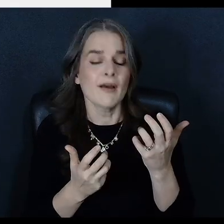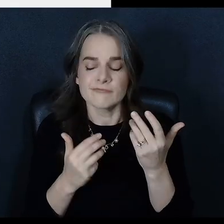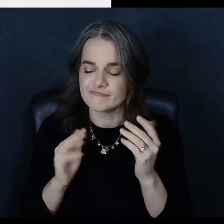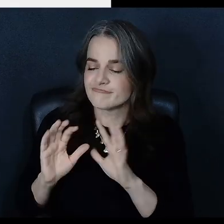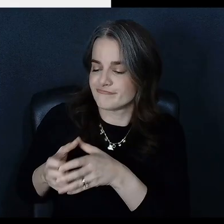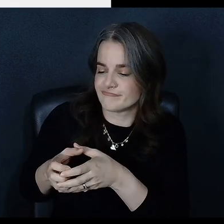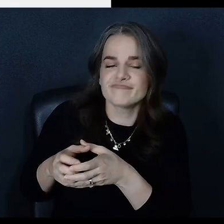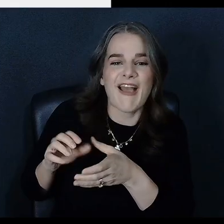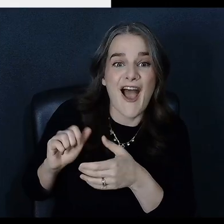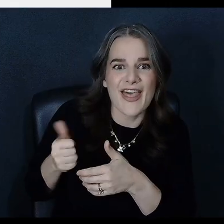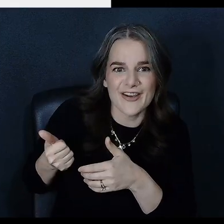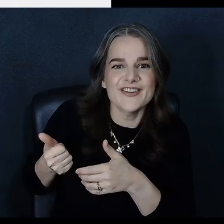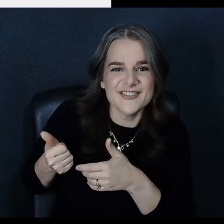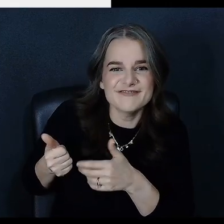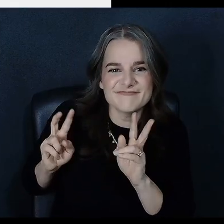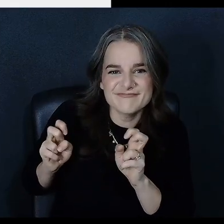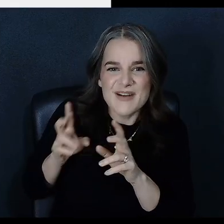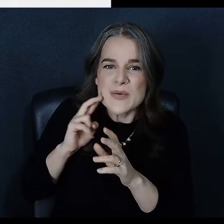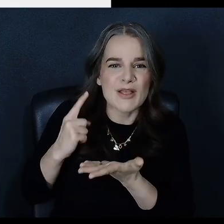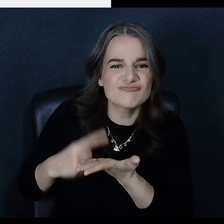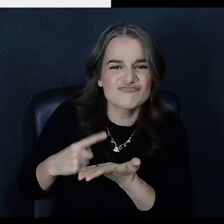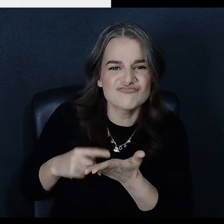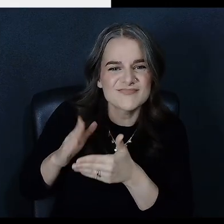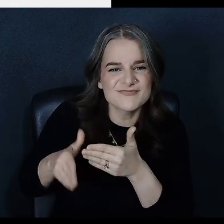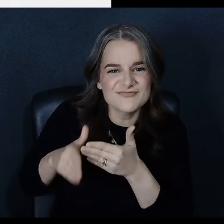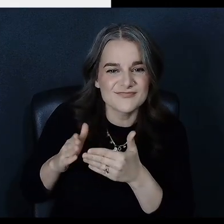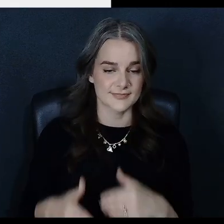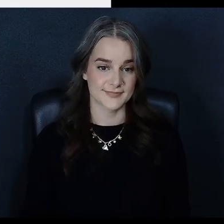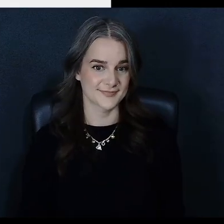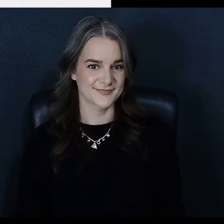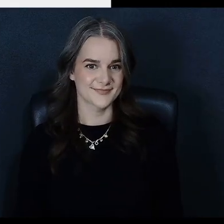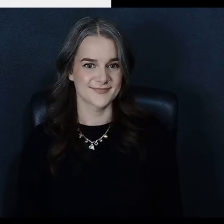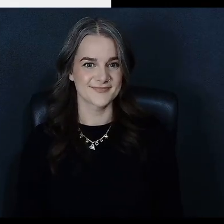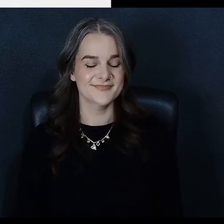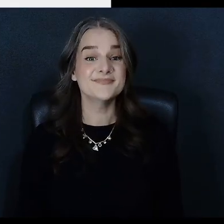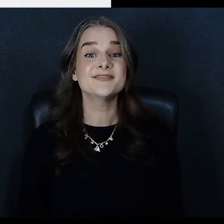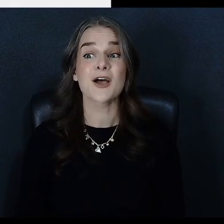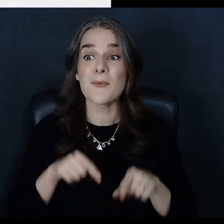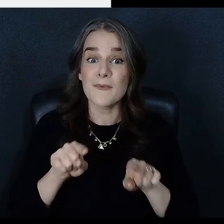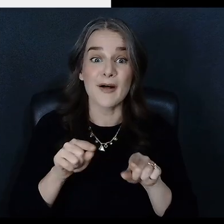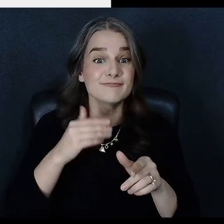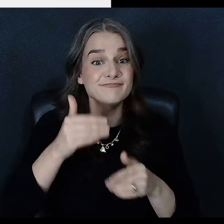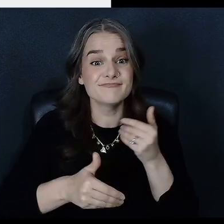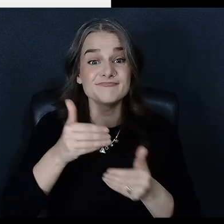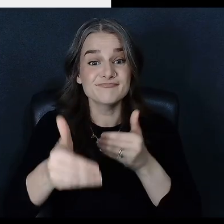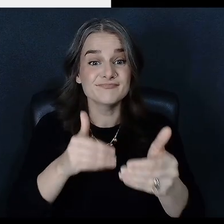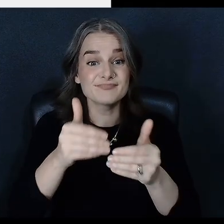As we go, I would encourage you, if you have ideas, thoughts, or questions, drop them in the chat.